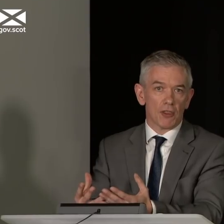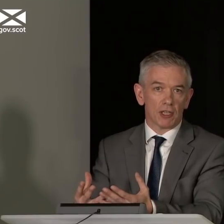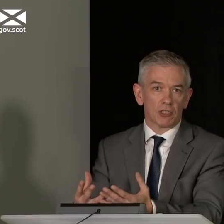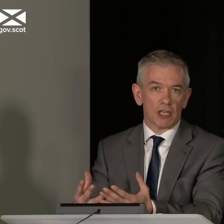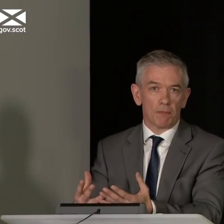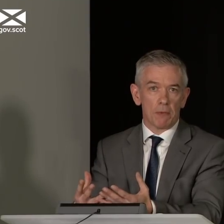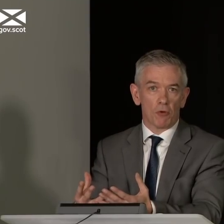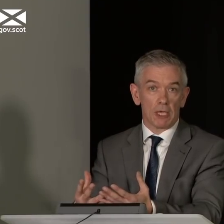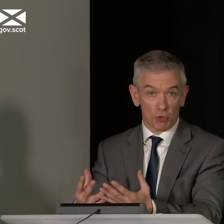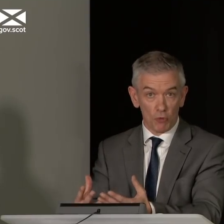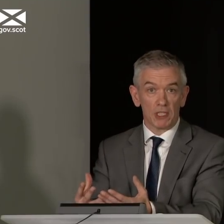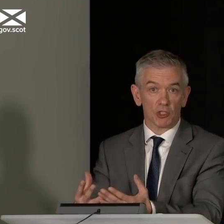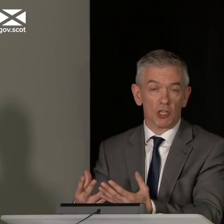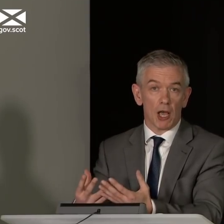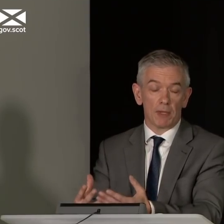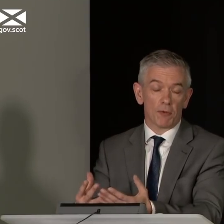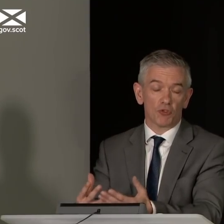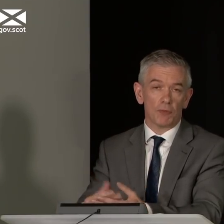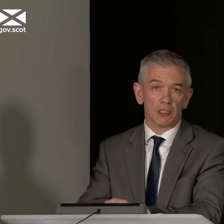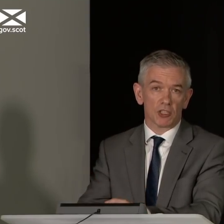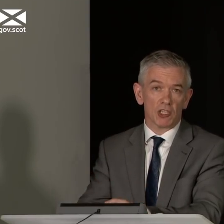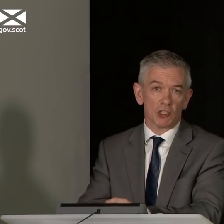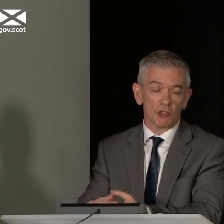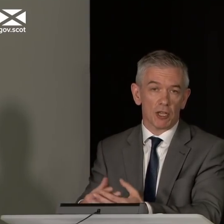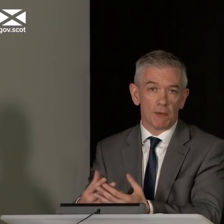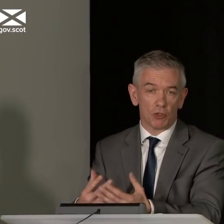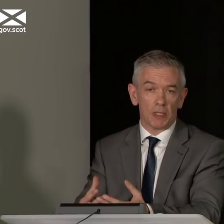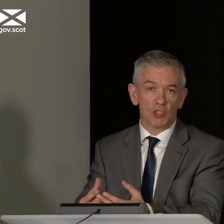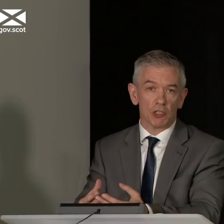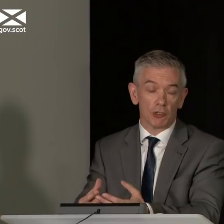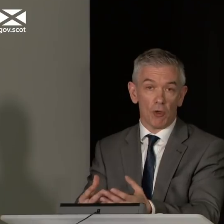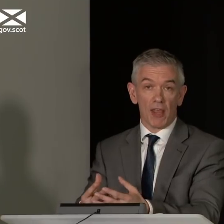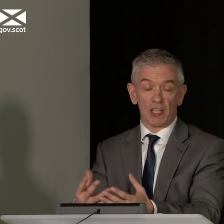that people keep two-metres, a minimum of two-metres distance between each other. Now,